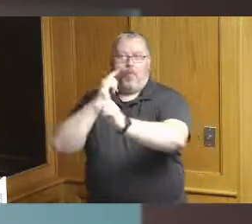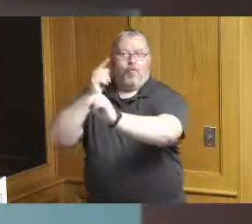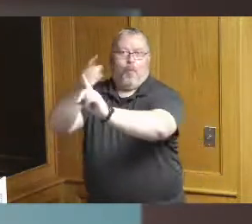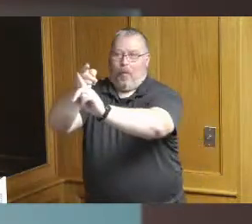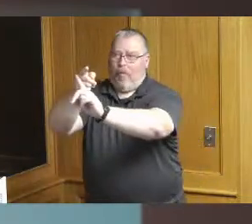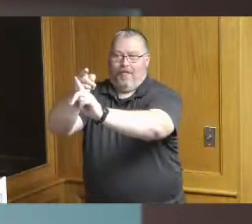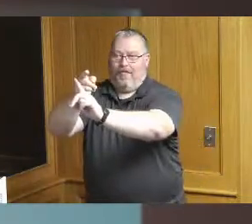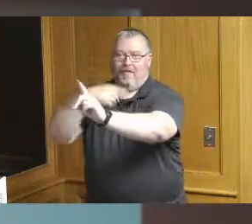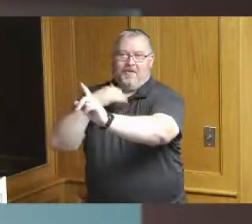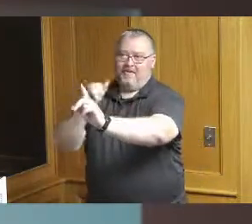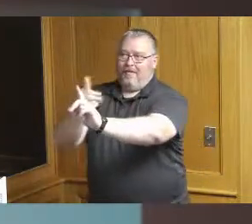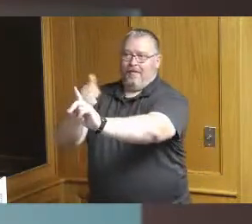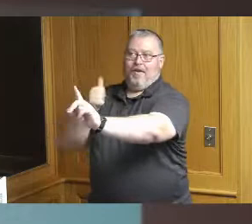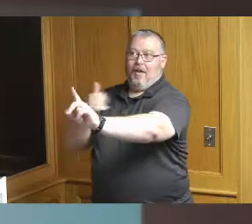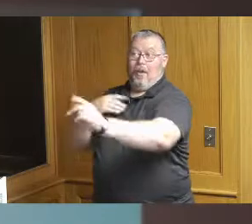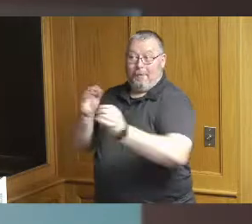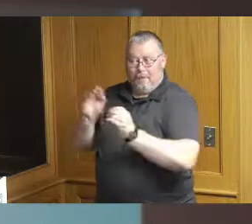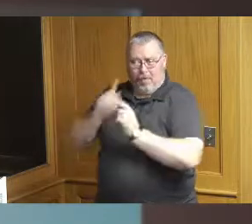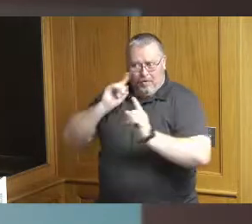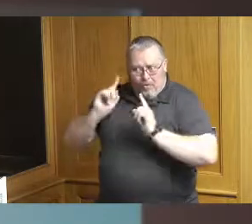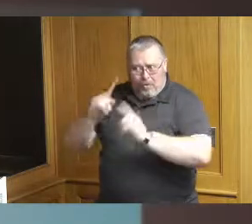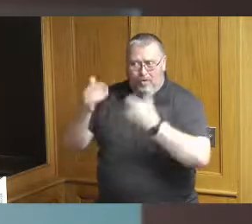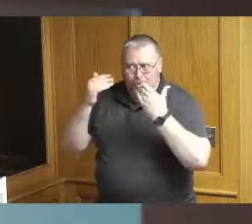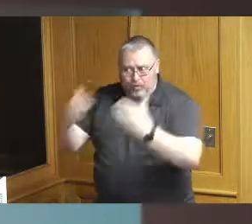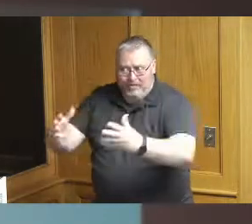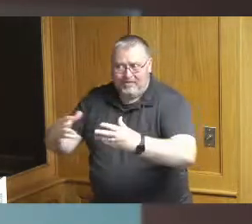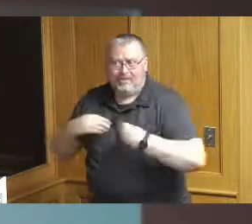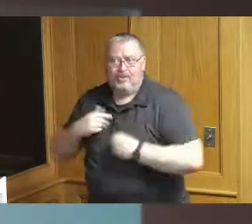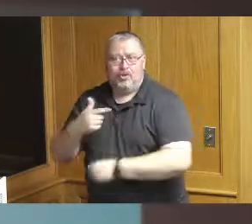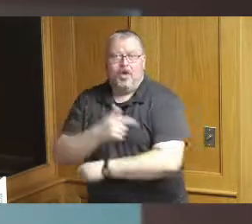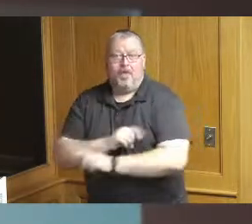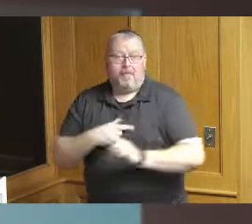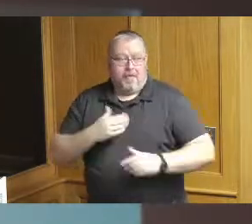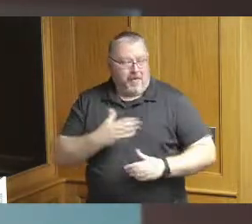to see many more people running out and getting the vaccine but i am happy to see more and more